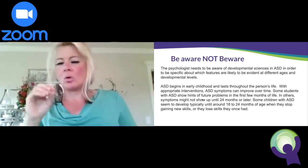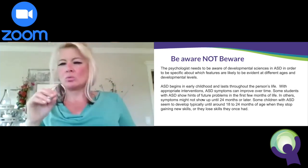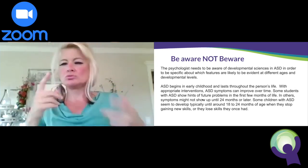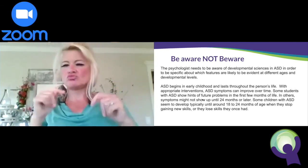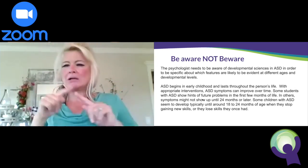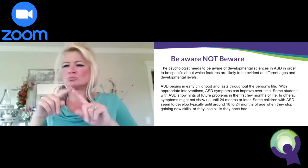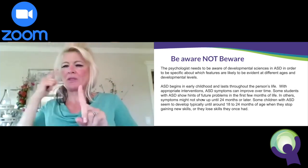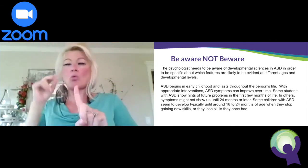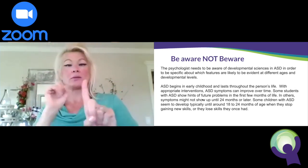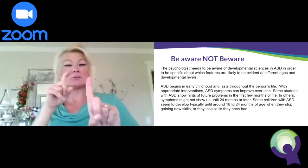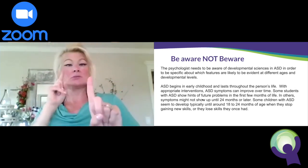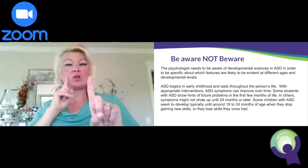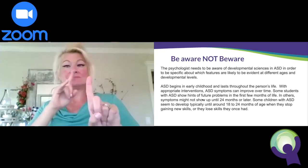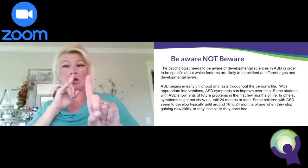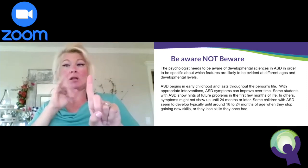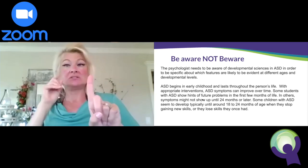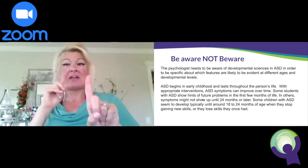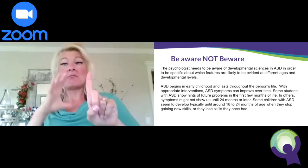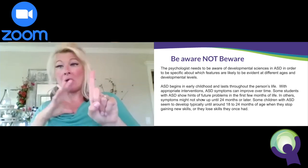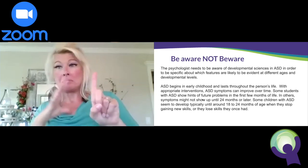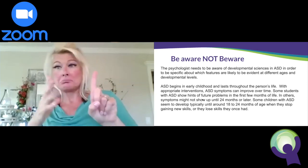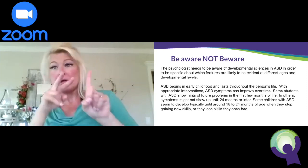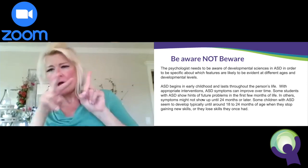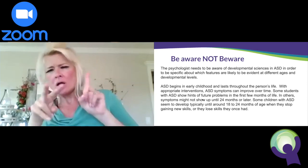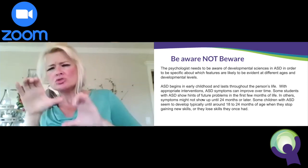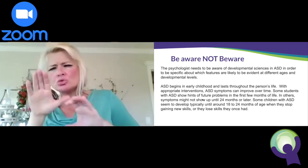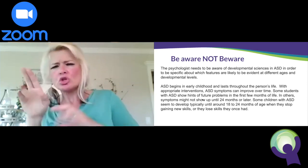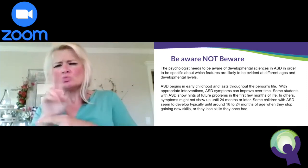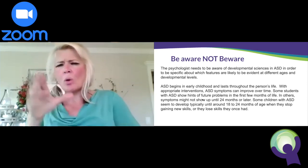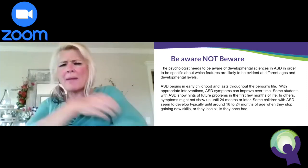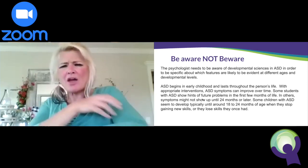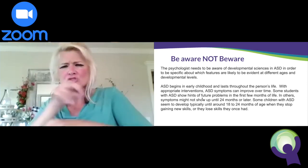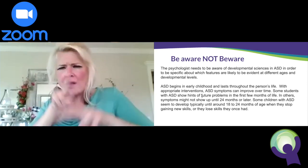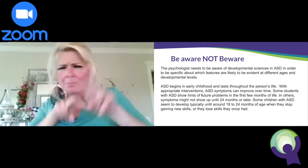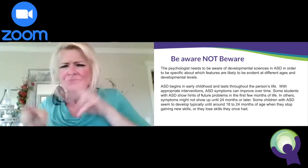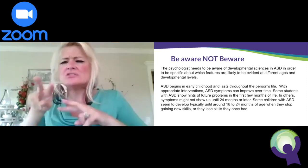it's not one diagnosis is you have to look at several really to make sure that